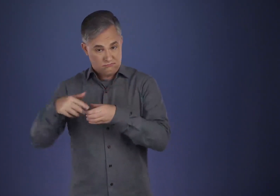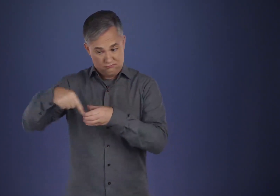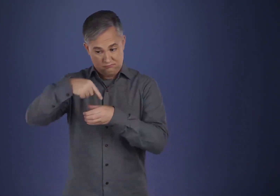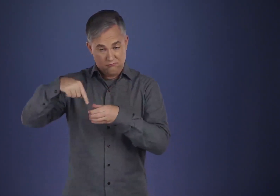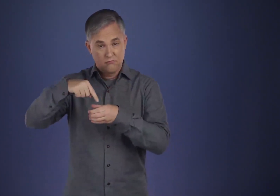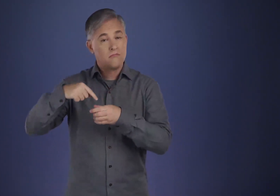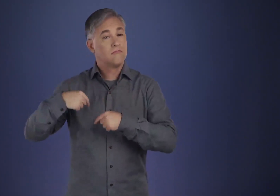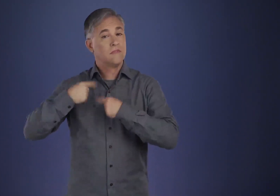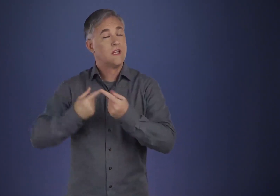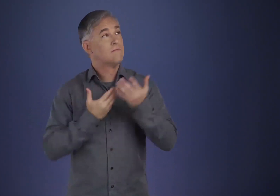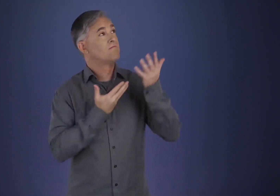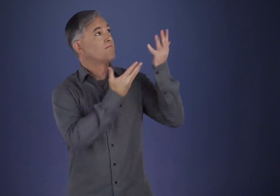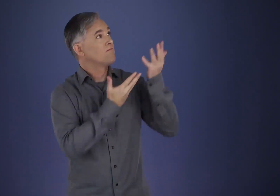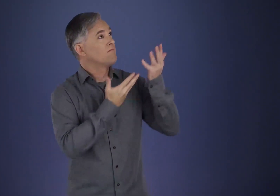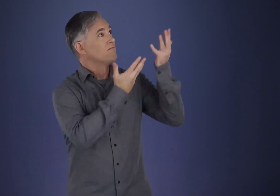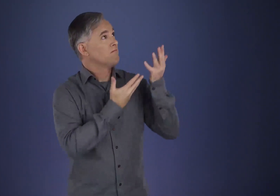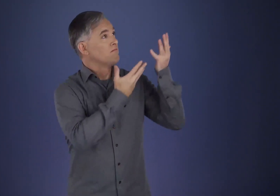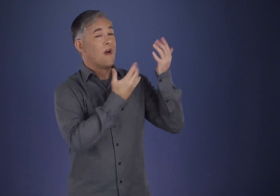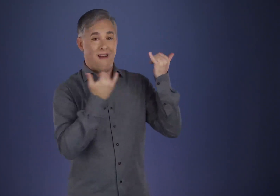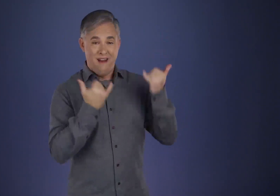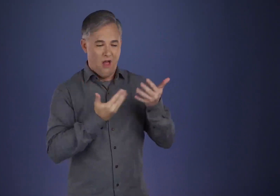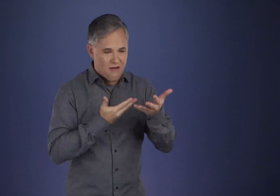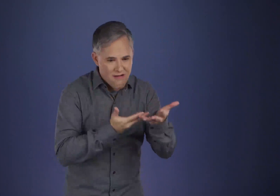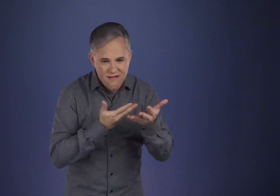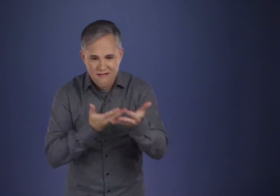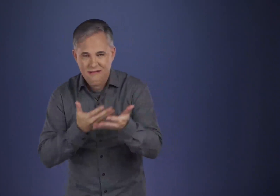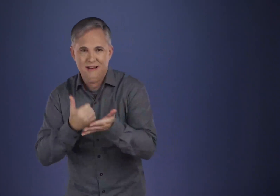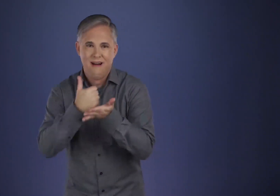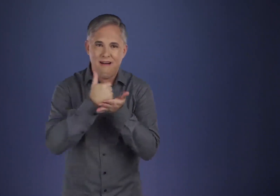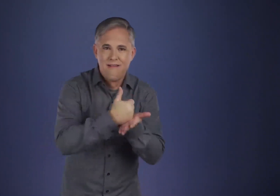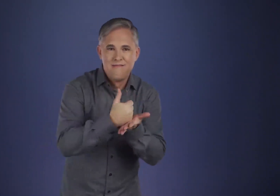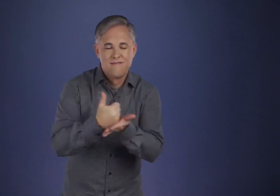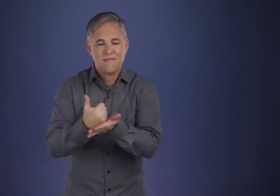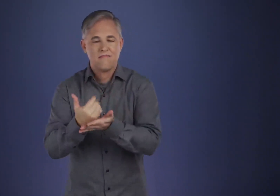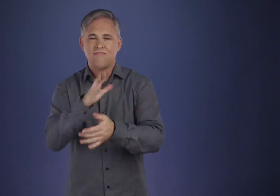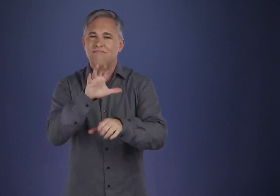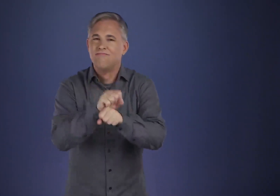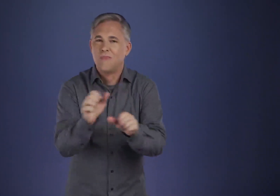The founder and his friends channel spirituality to newcomers,